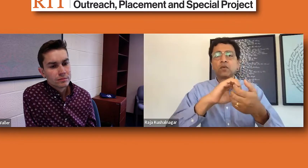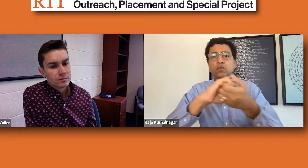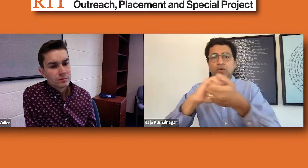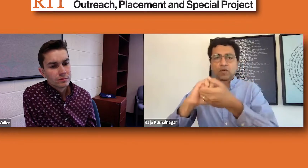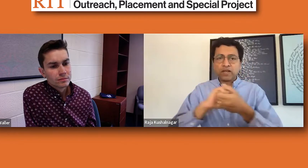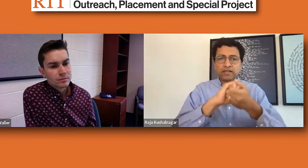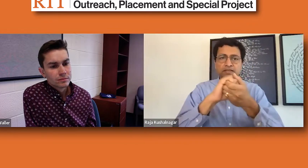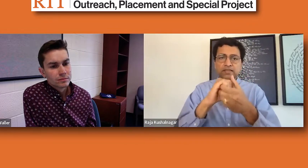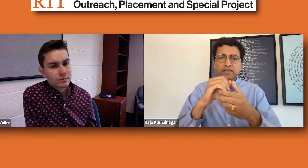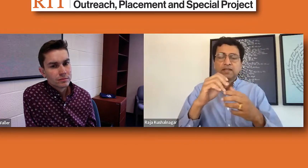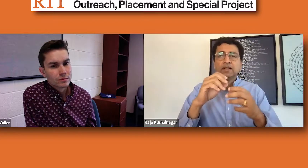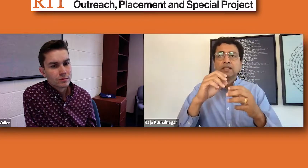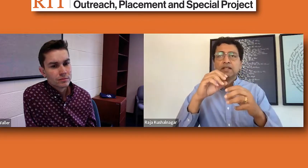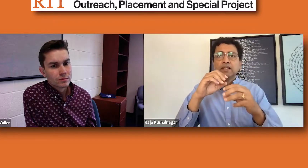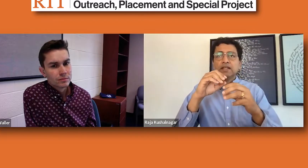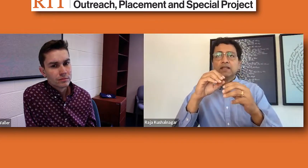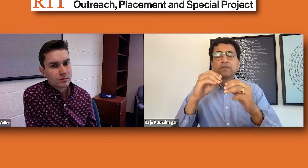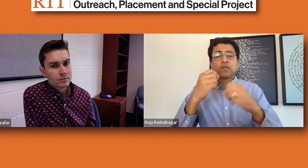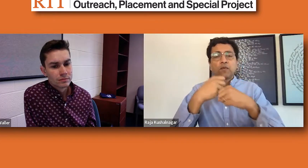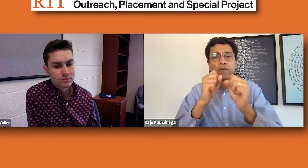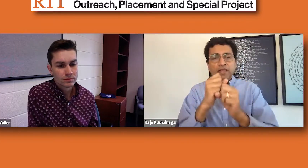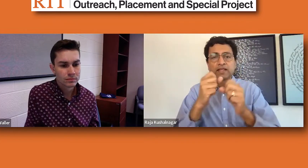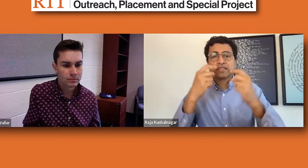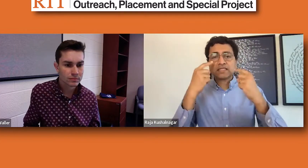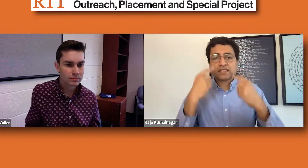the accessible technology part, but I wanted to